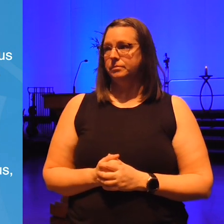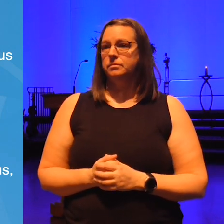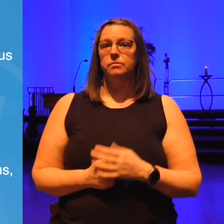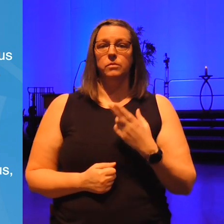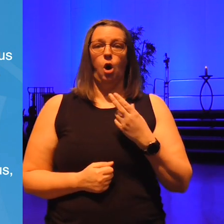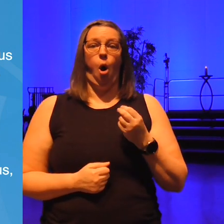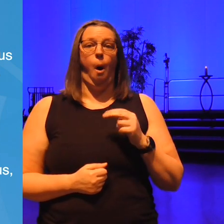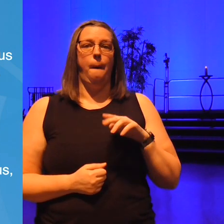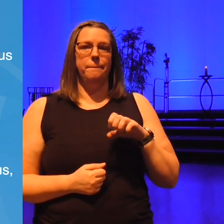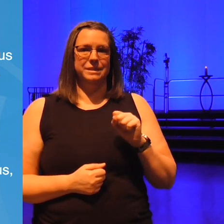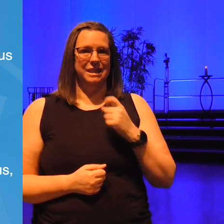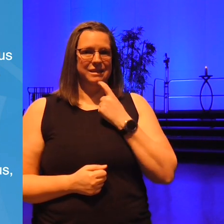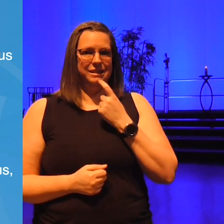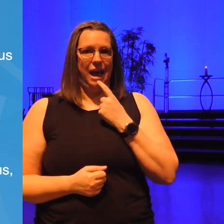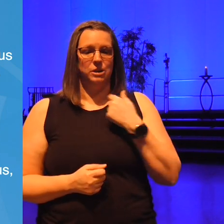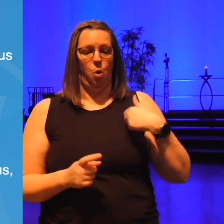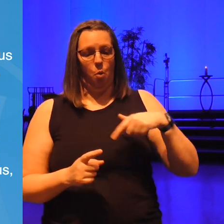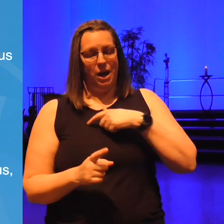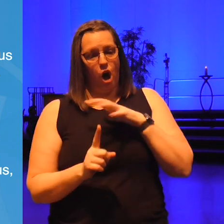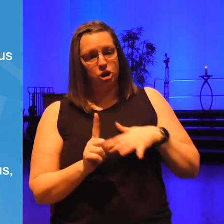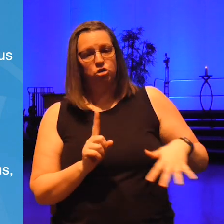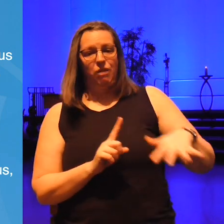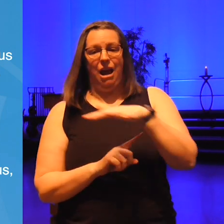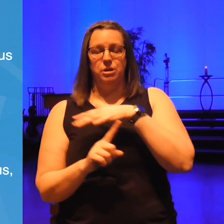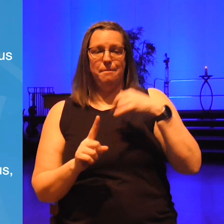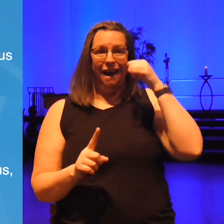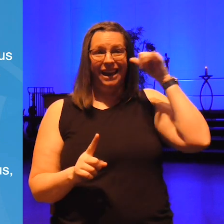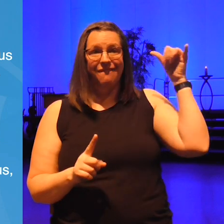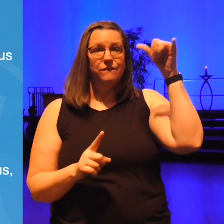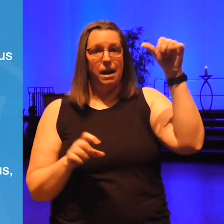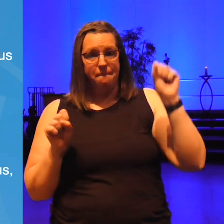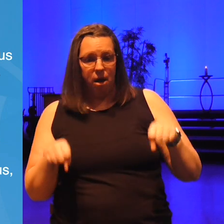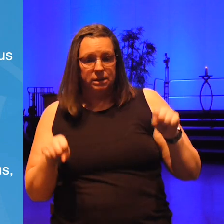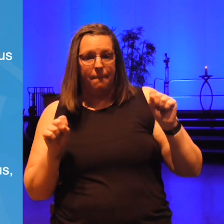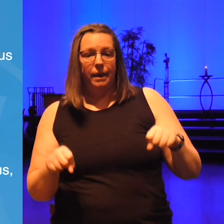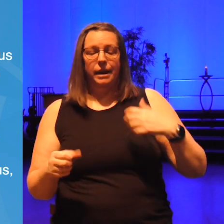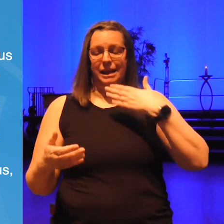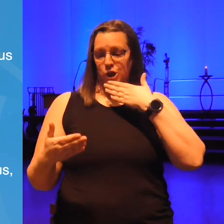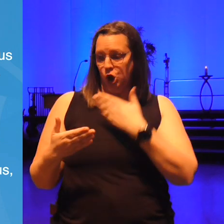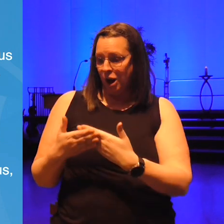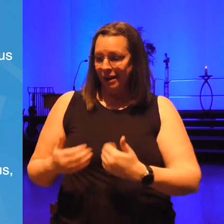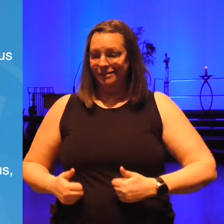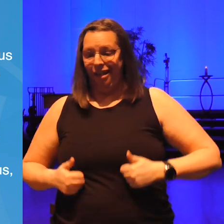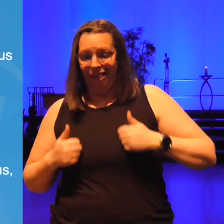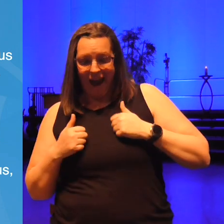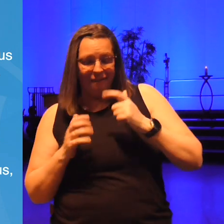by an infinite possibility it is goodness life law and reason in expressing itself through us